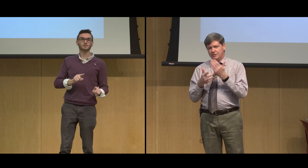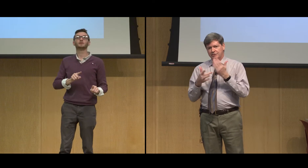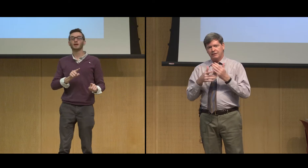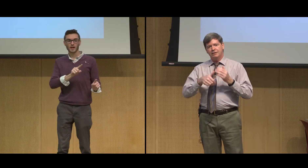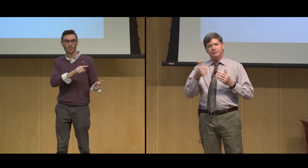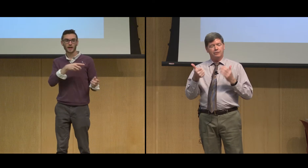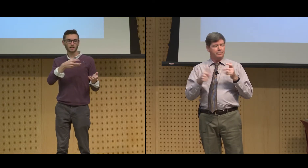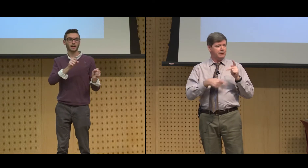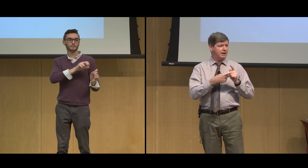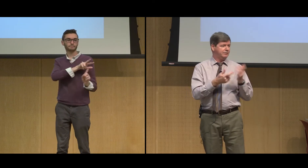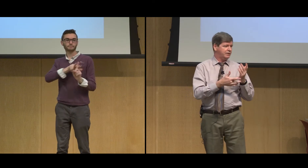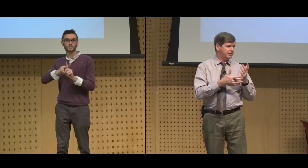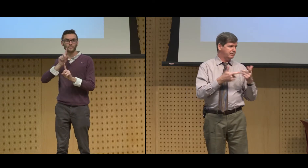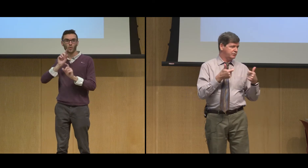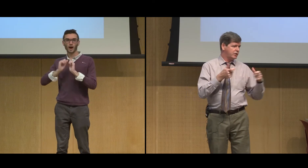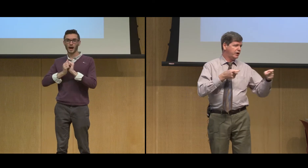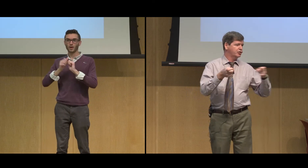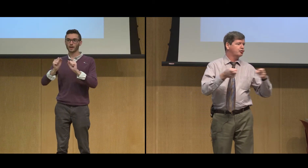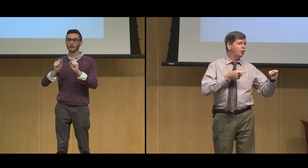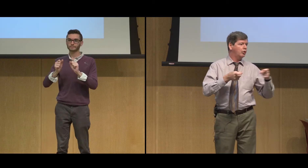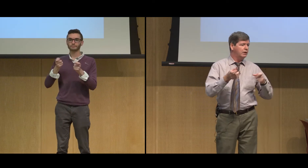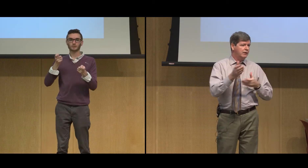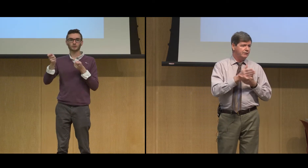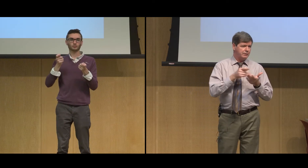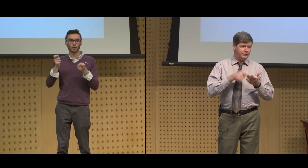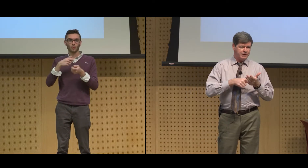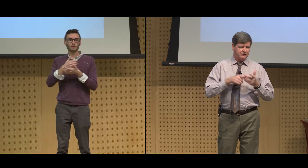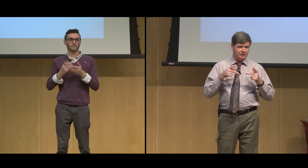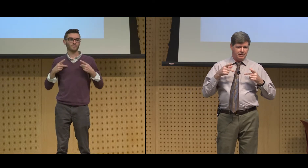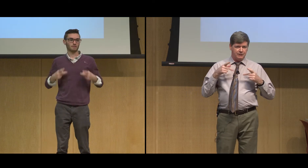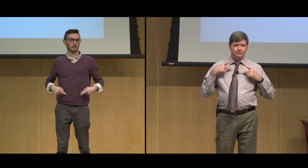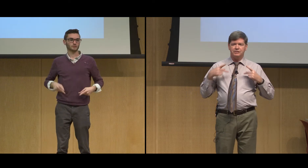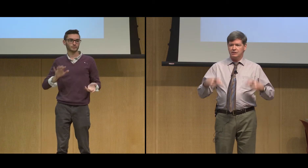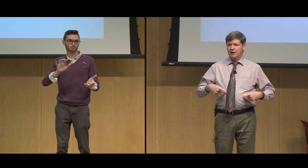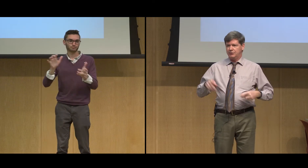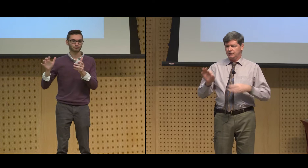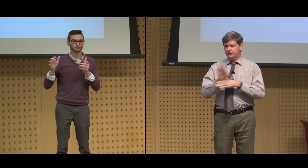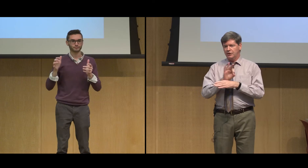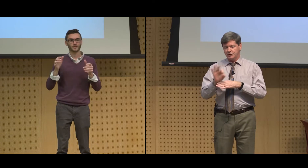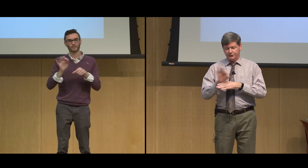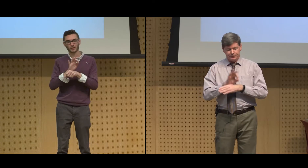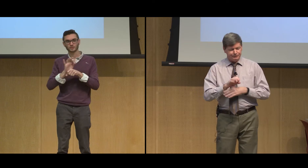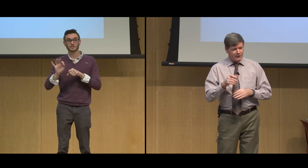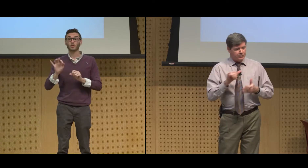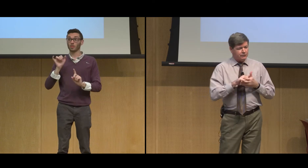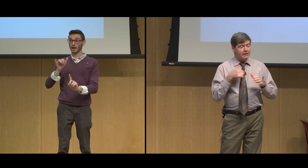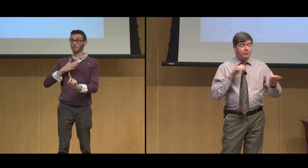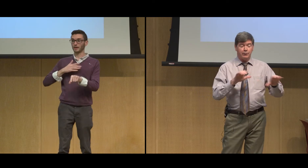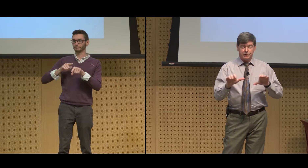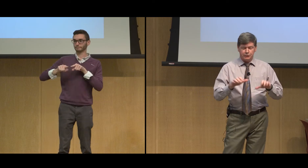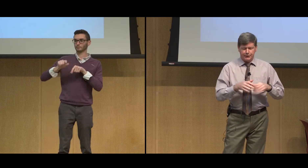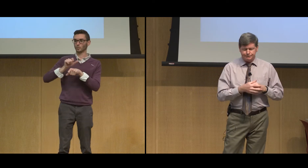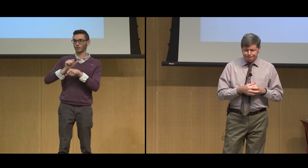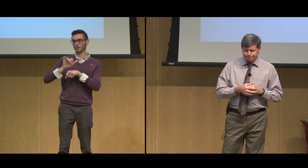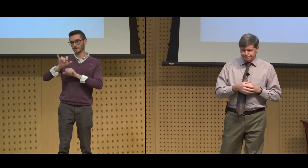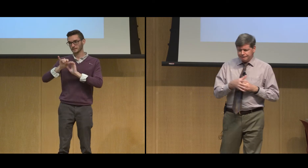and then use, like, relaxation techniques or other kinds of techniques to try to control some of these physiological functions.